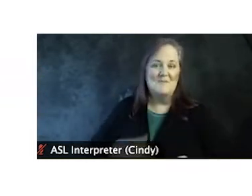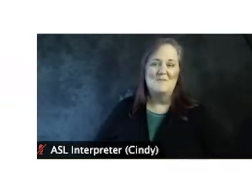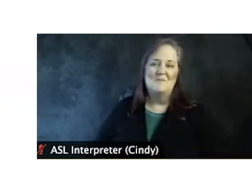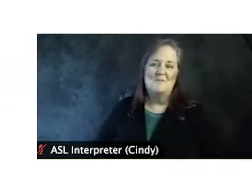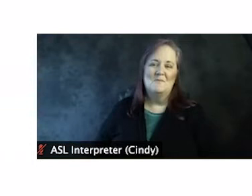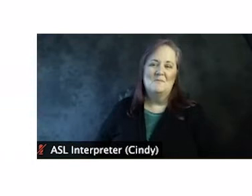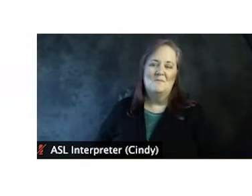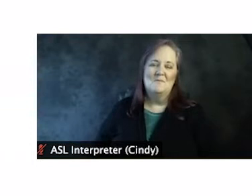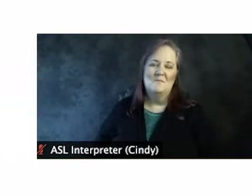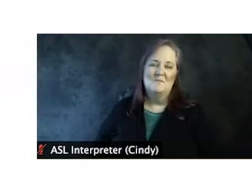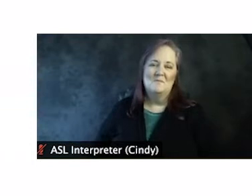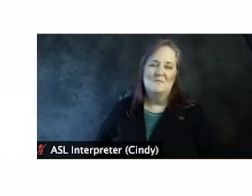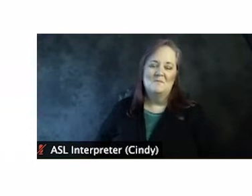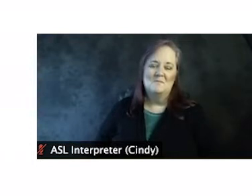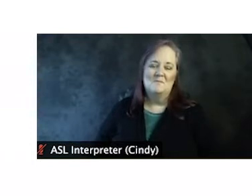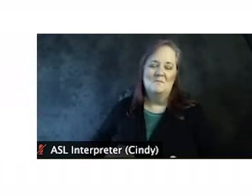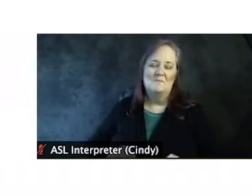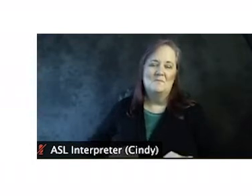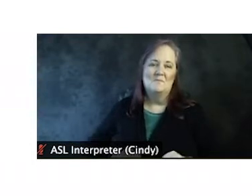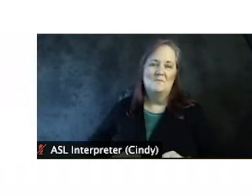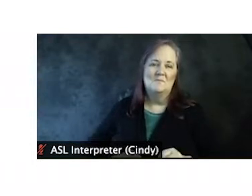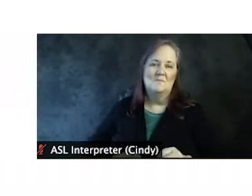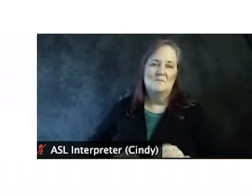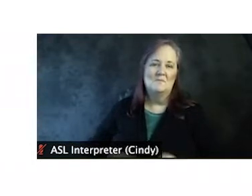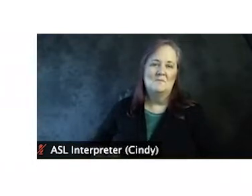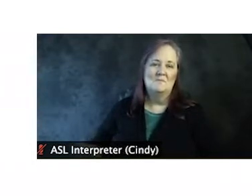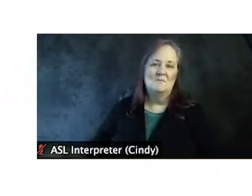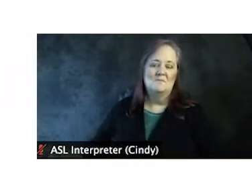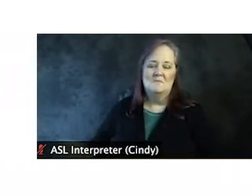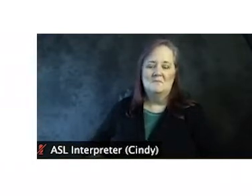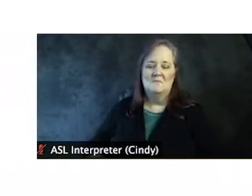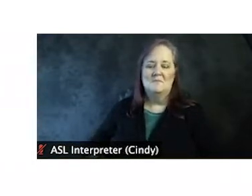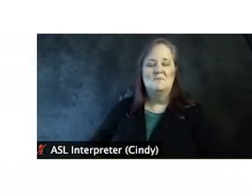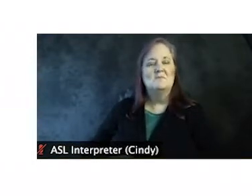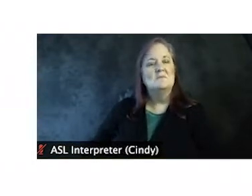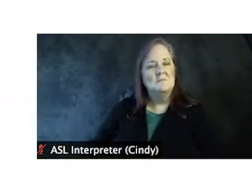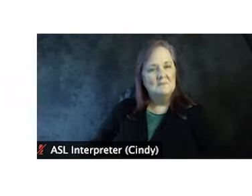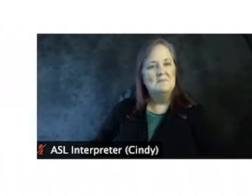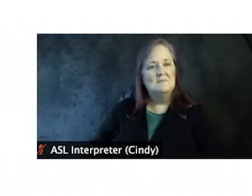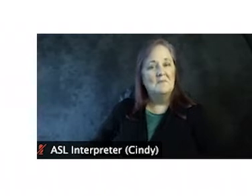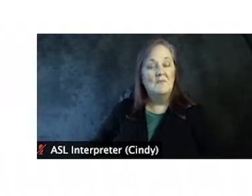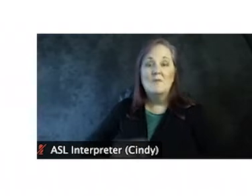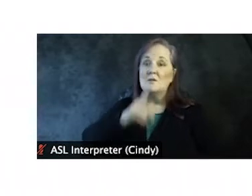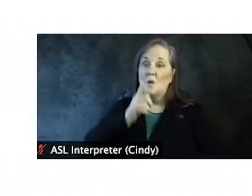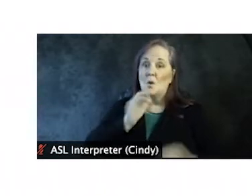So they must feel like they will sell more properties. The Democratic Party put some money in, and some individuals.